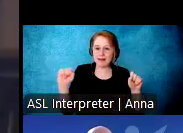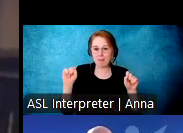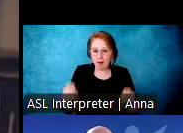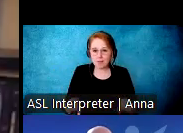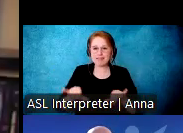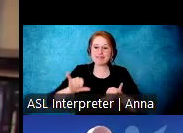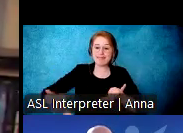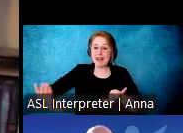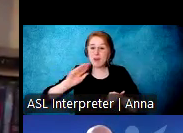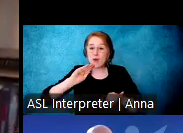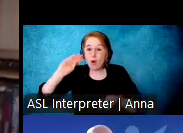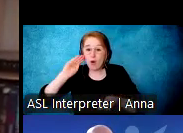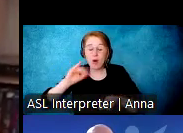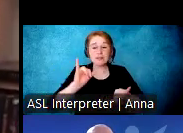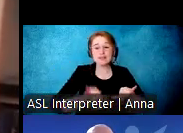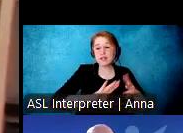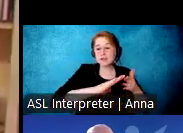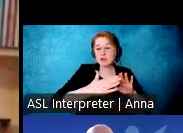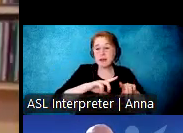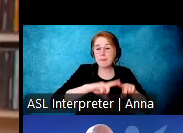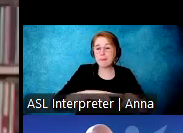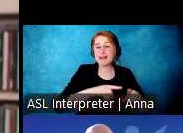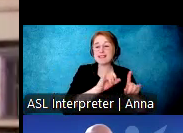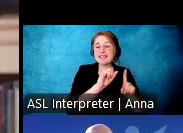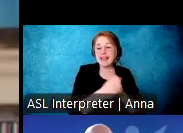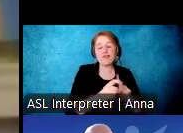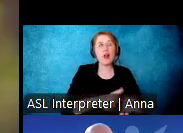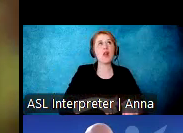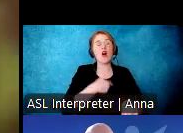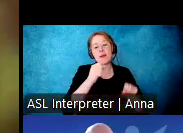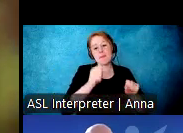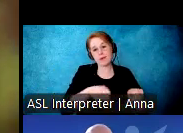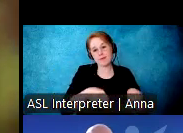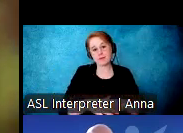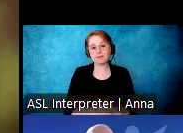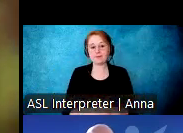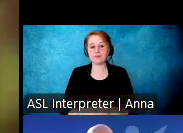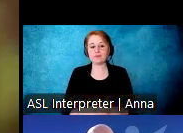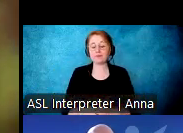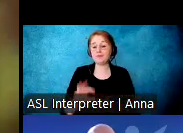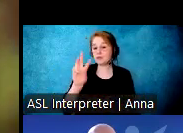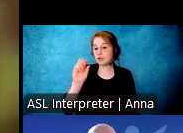or in a community-based setting for as long as possible. Wisconsin's program is easily one